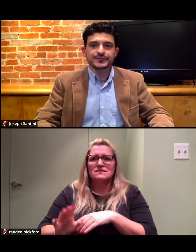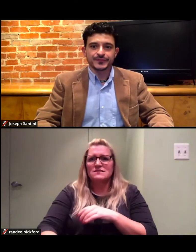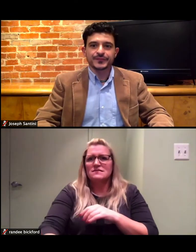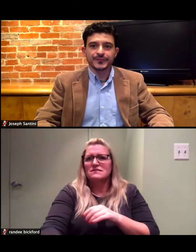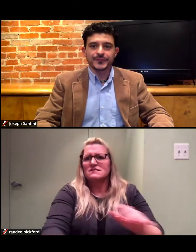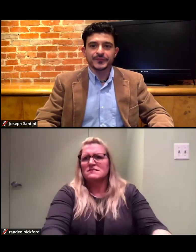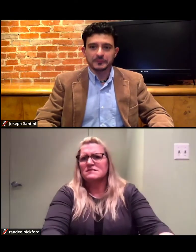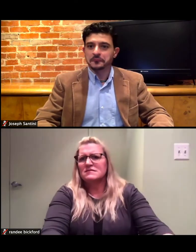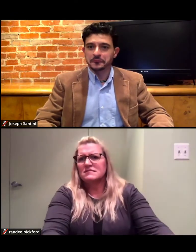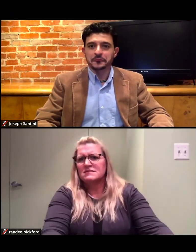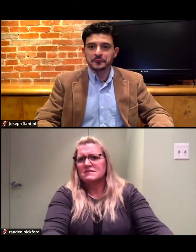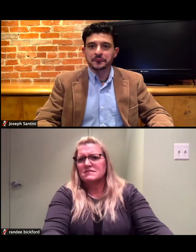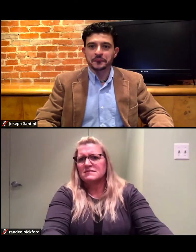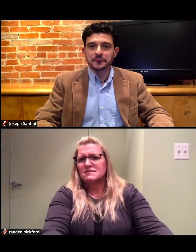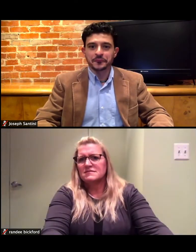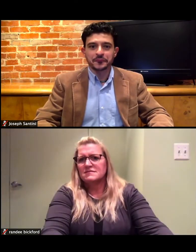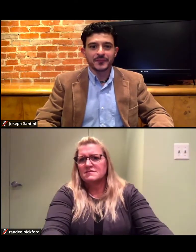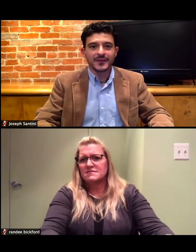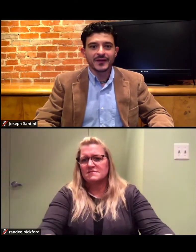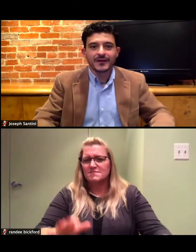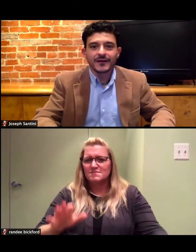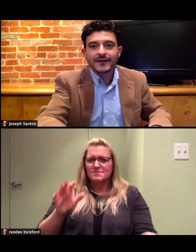Setting up a business, developing a business.